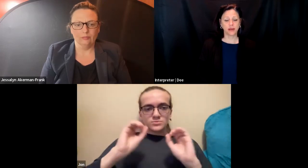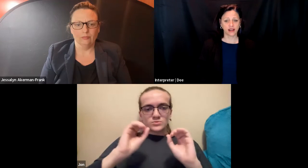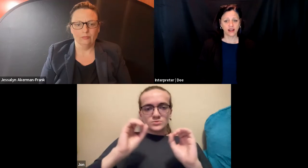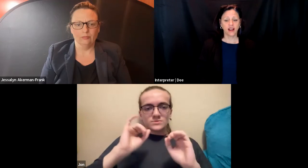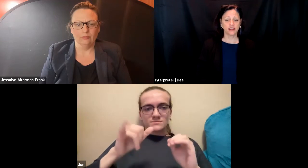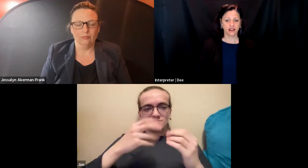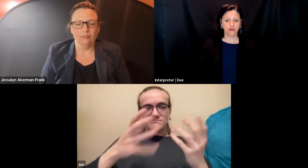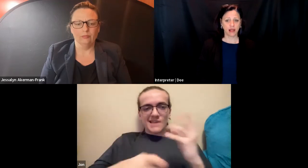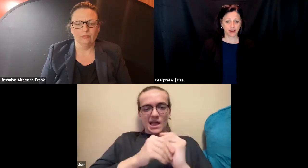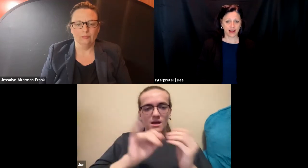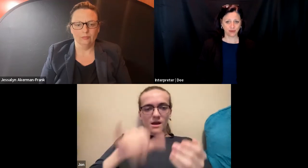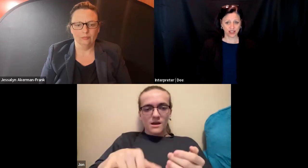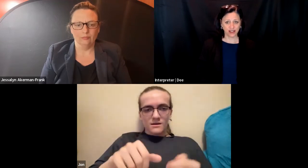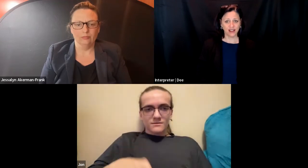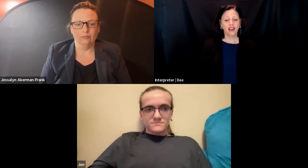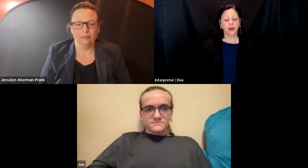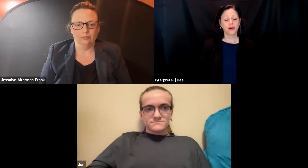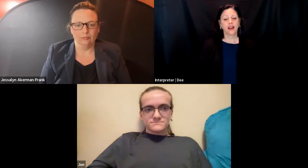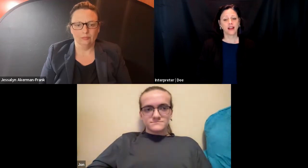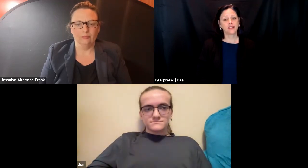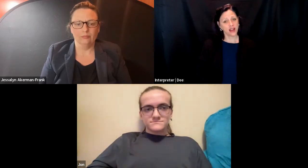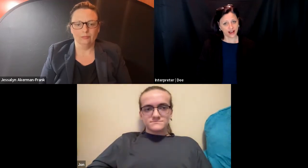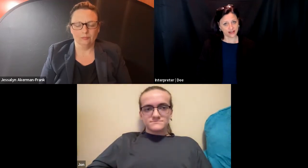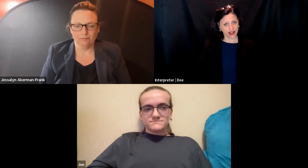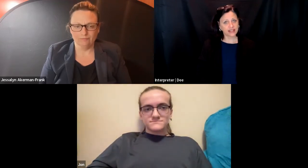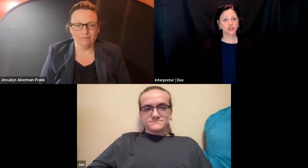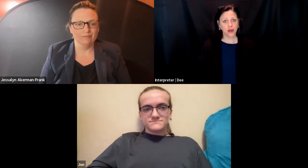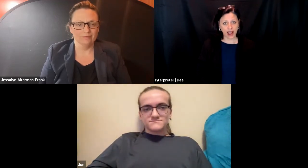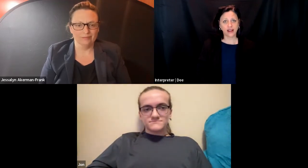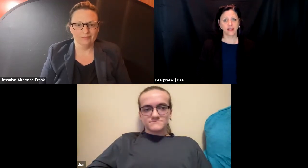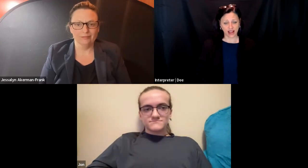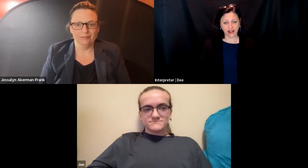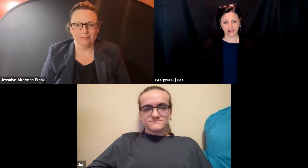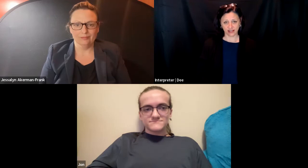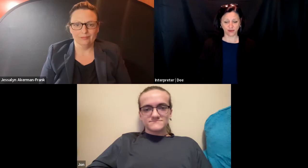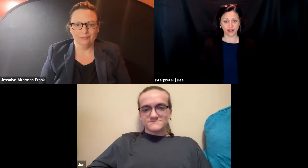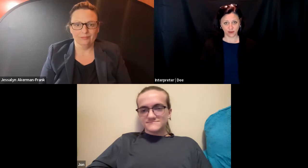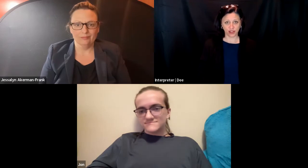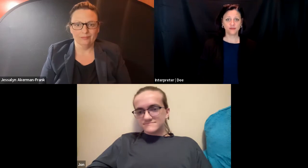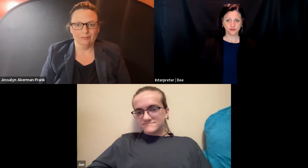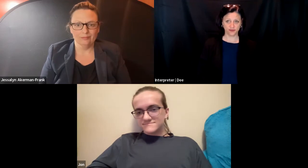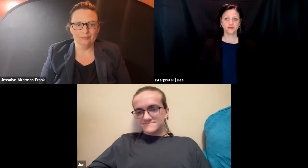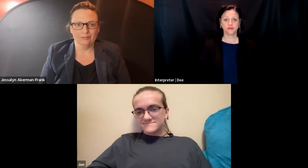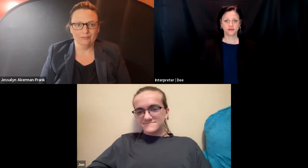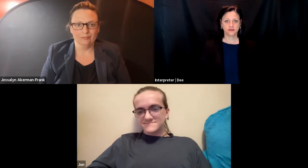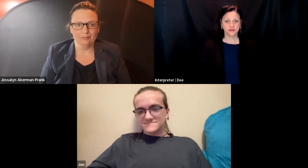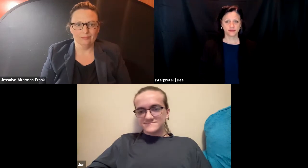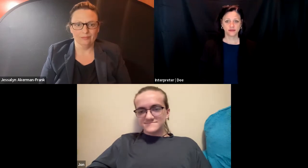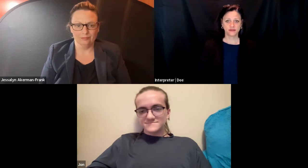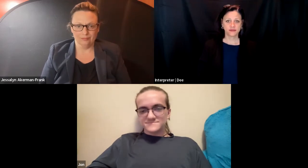I would suggest to add for other services, DeafBlind services, again, there's no services for DeafBlind specifically. Theres no option to pick a DeafBlind option.